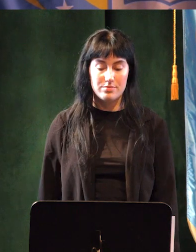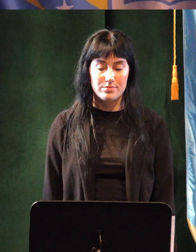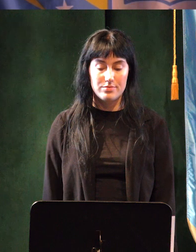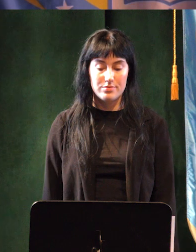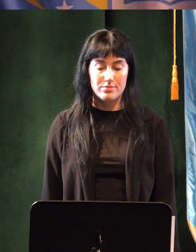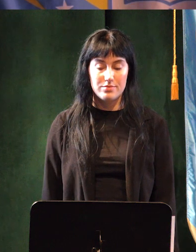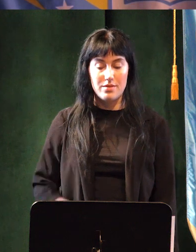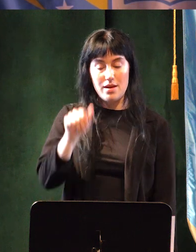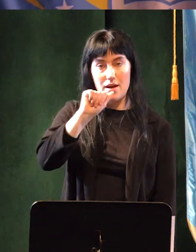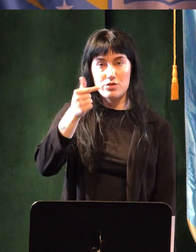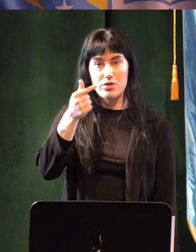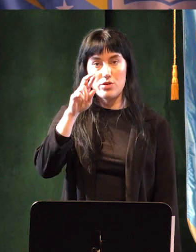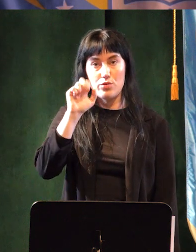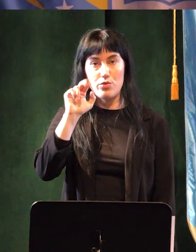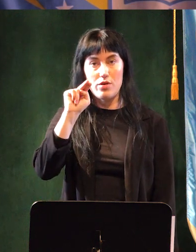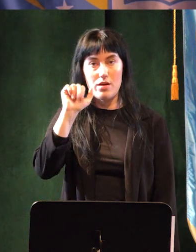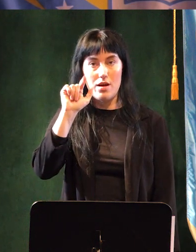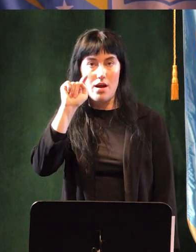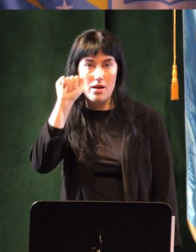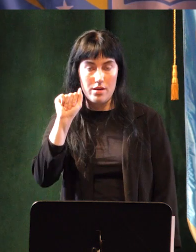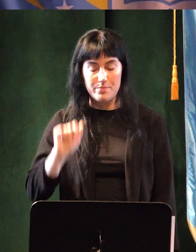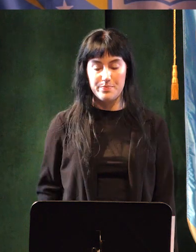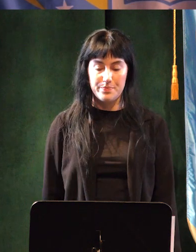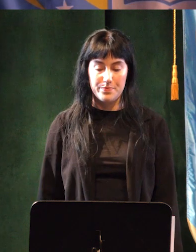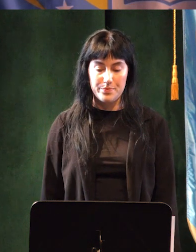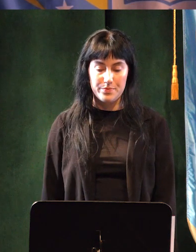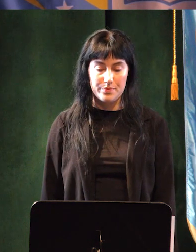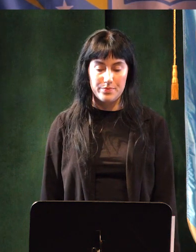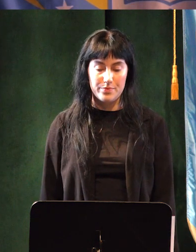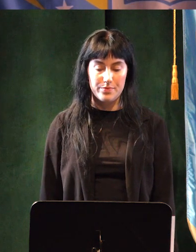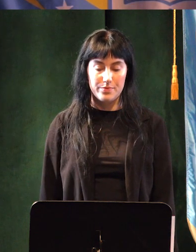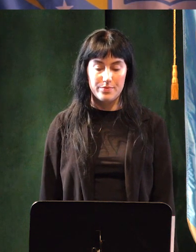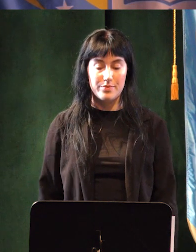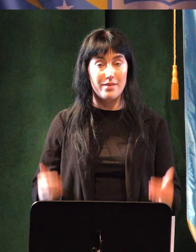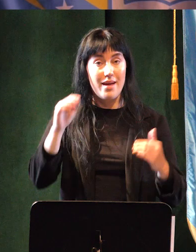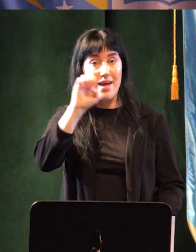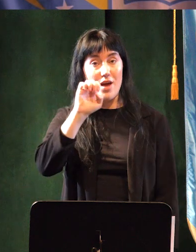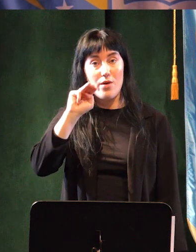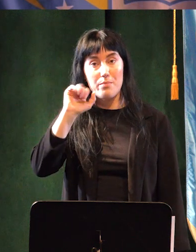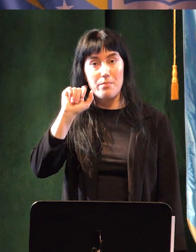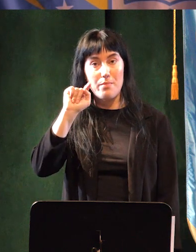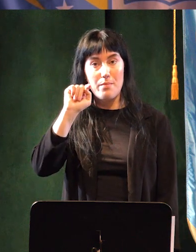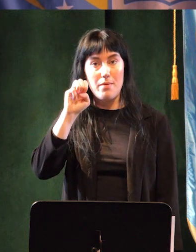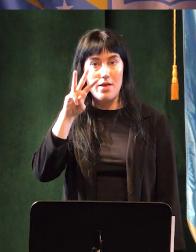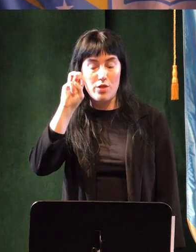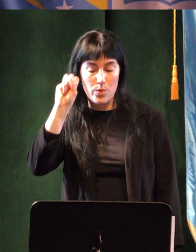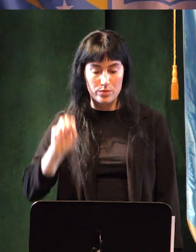Ashley Granada Aaron Matthews